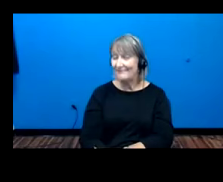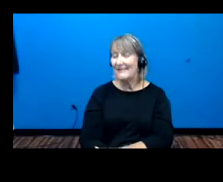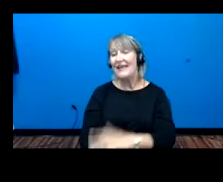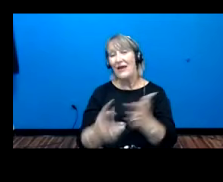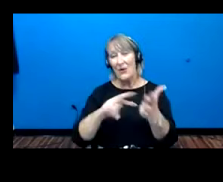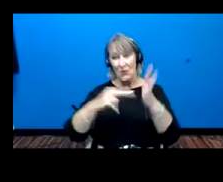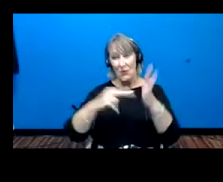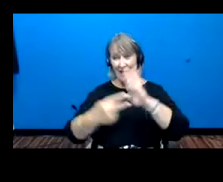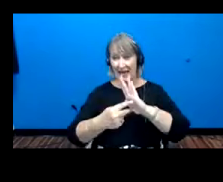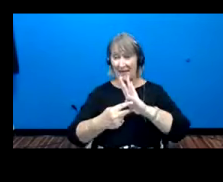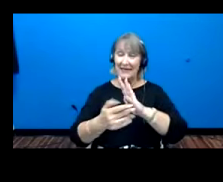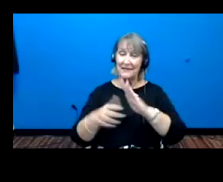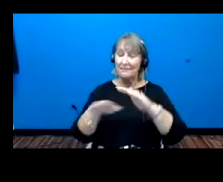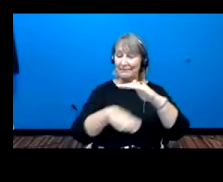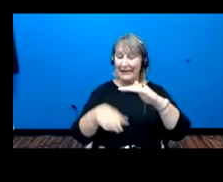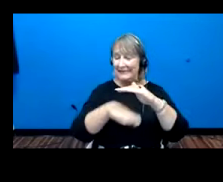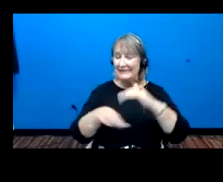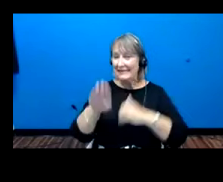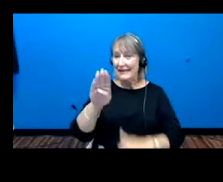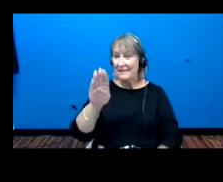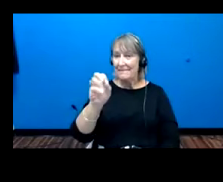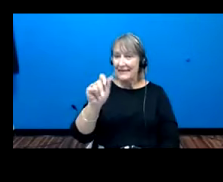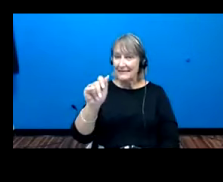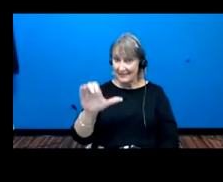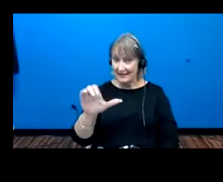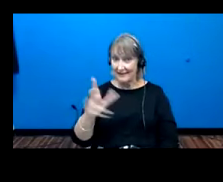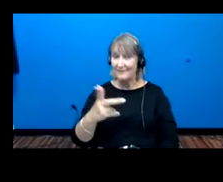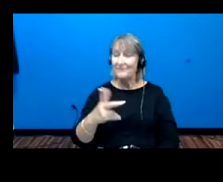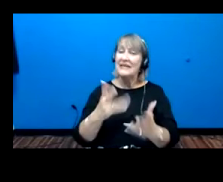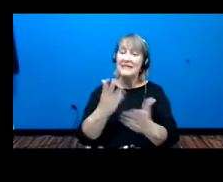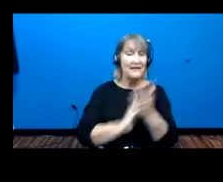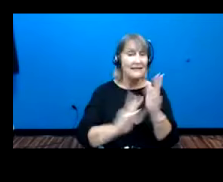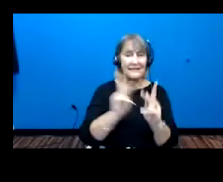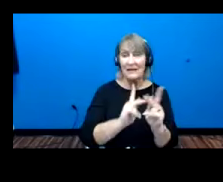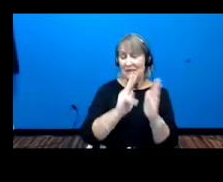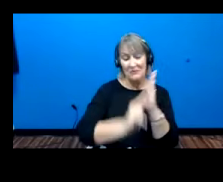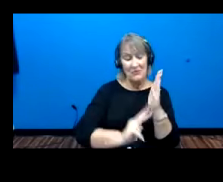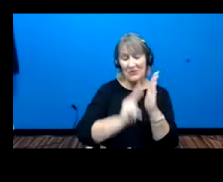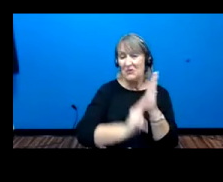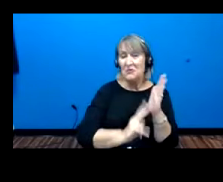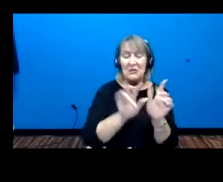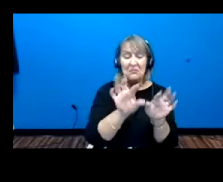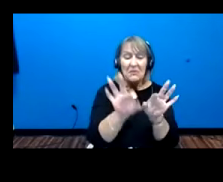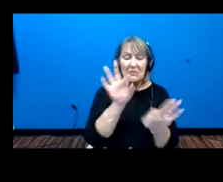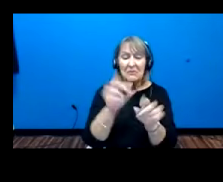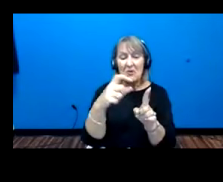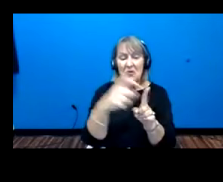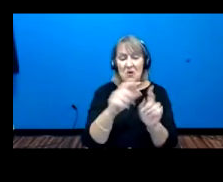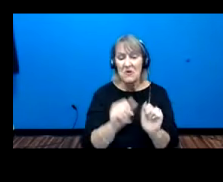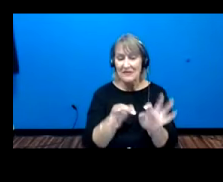it's reading only simple words and phrases that are in a familiar context, and those pieces are very important to understand.